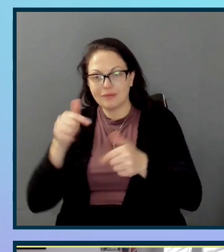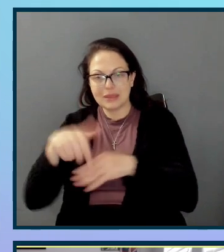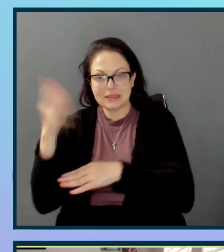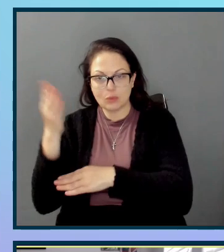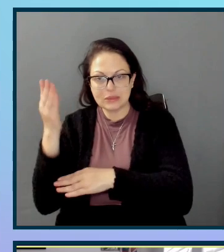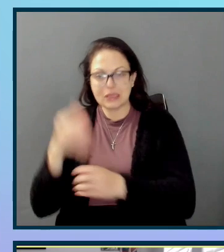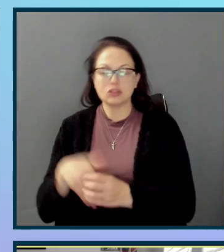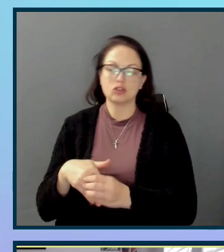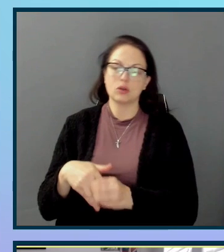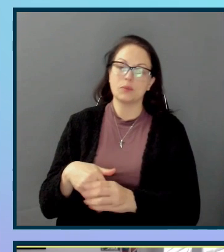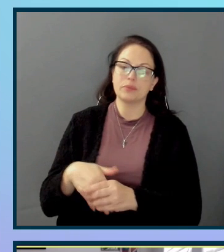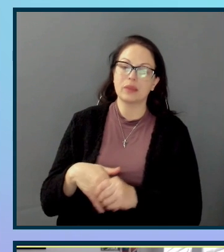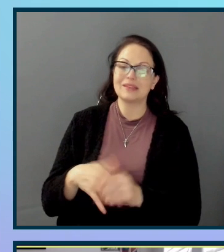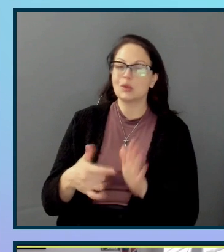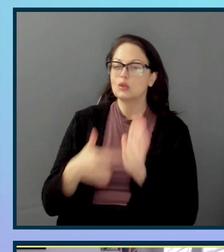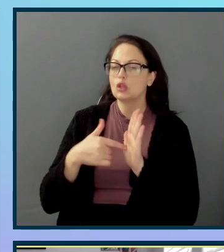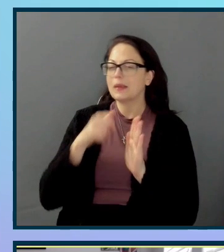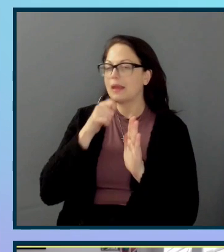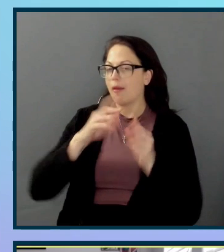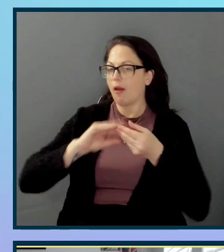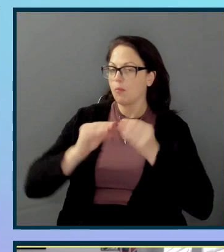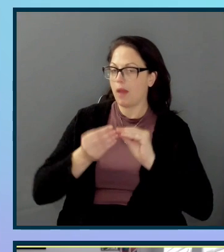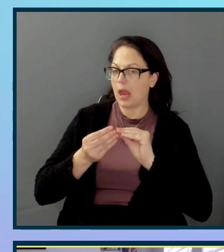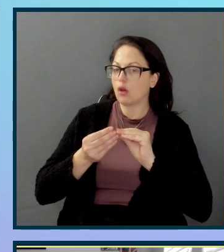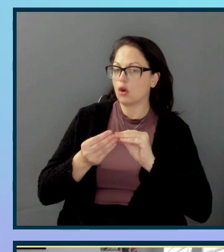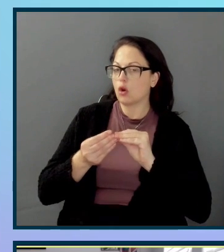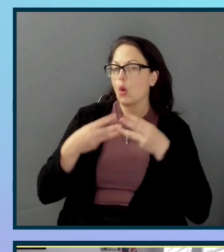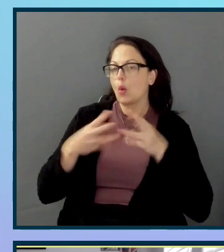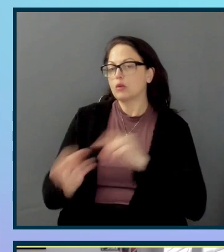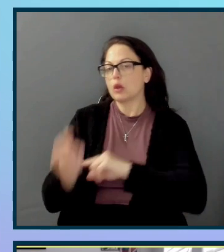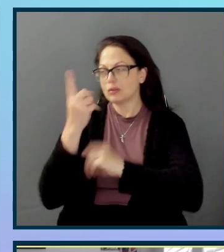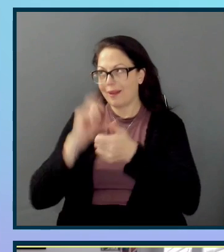So it gives me a non-numerical way to understand how much time I have left.